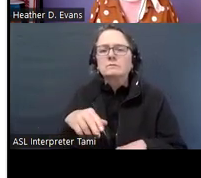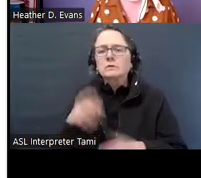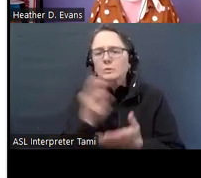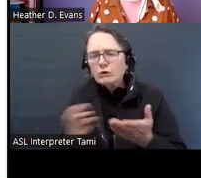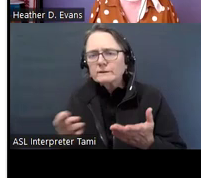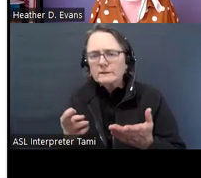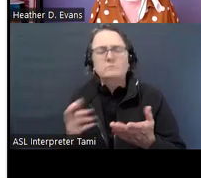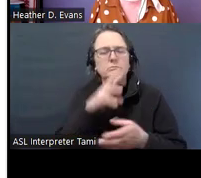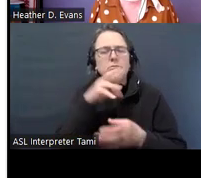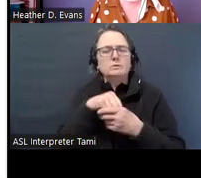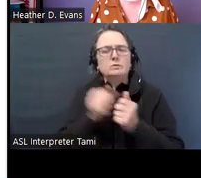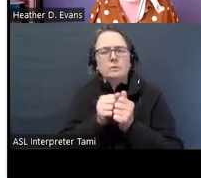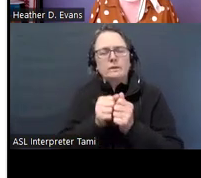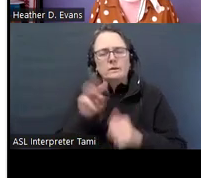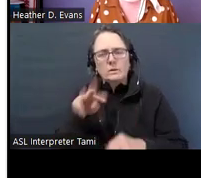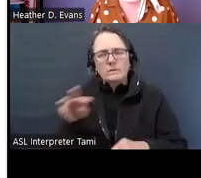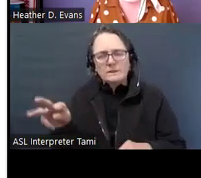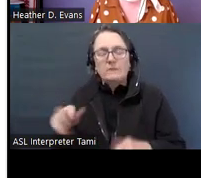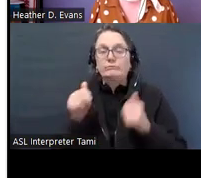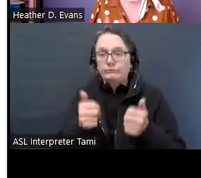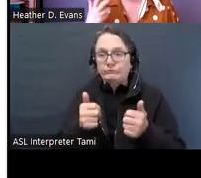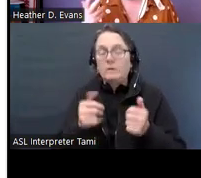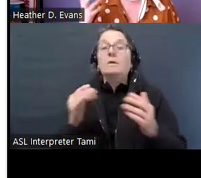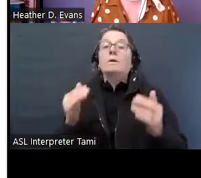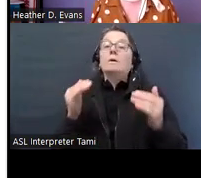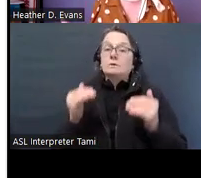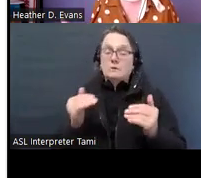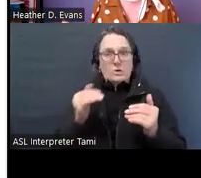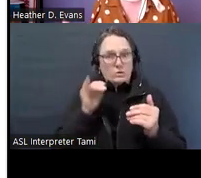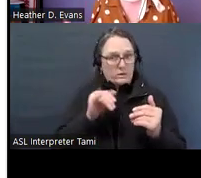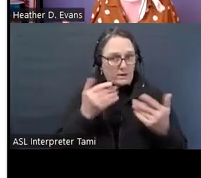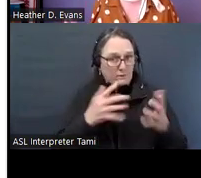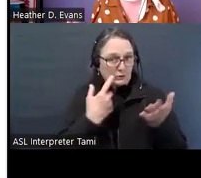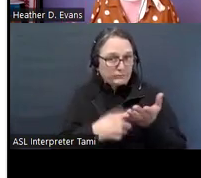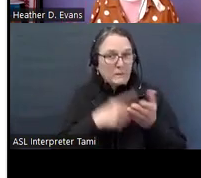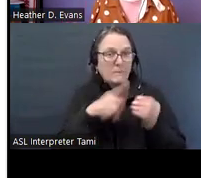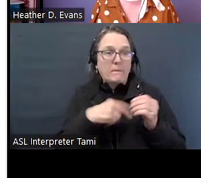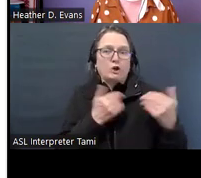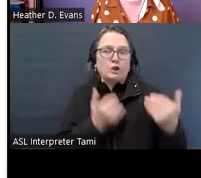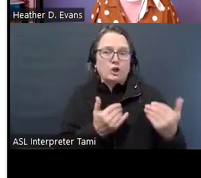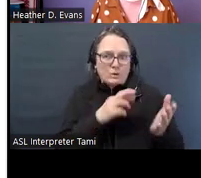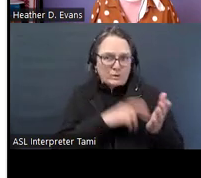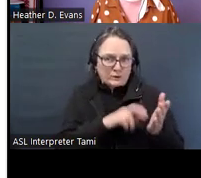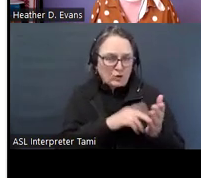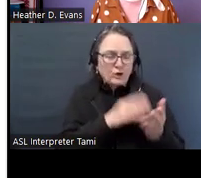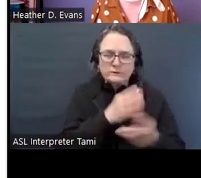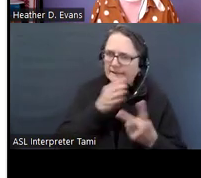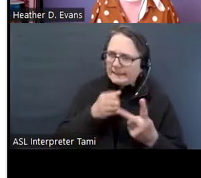So now that we've talked a little bit about the current research, how does disability bias show up in healthcare spaces?